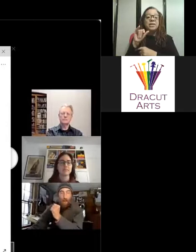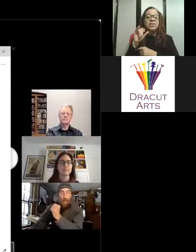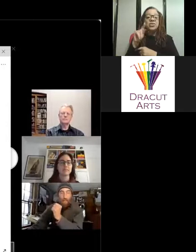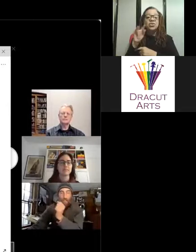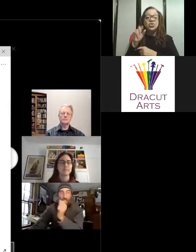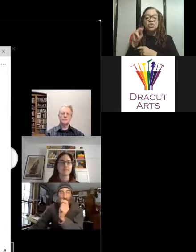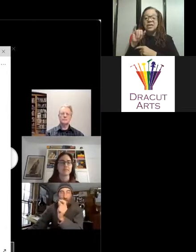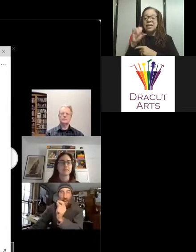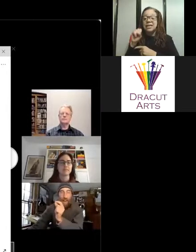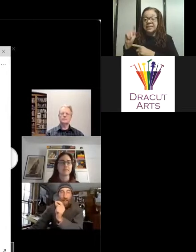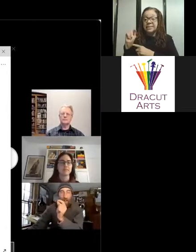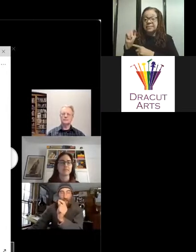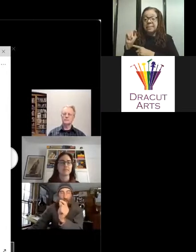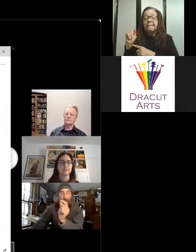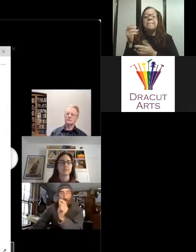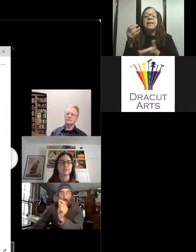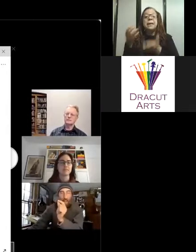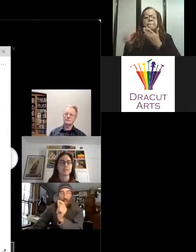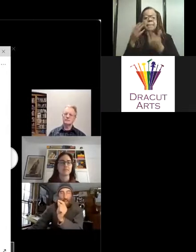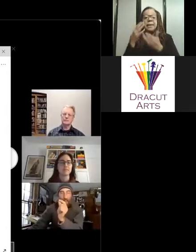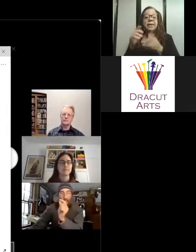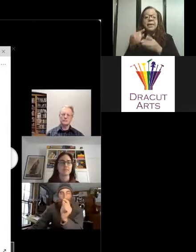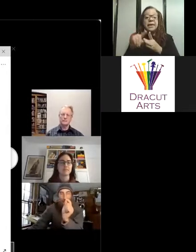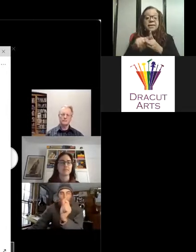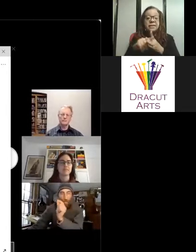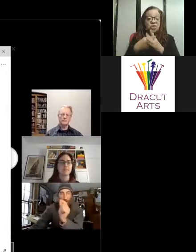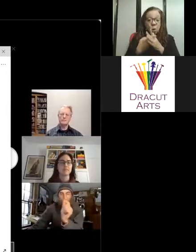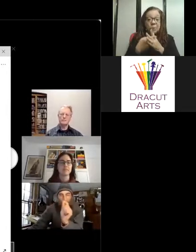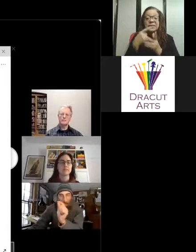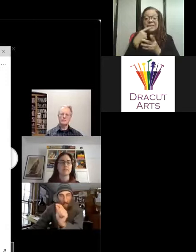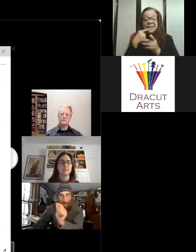powers, could sound that out, and start to see that this, this,